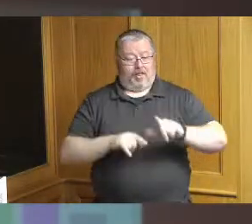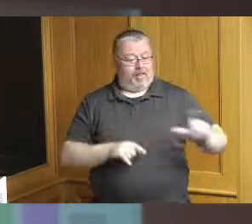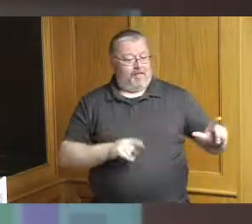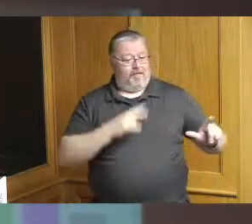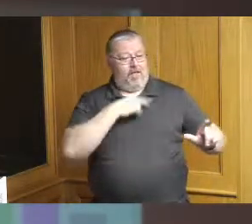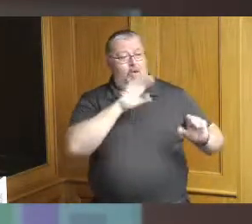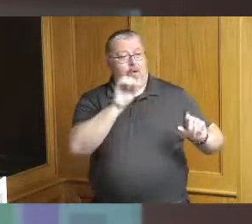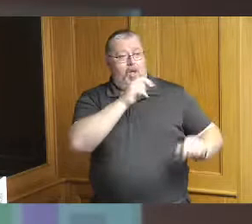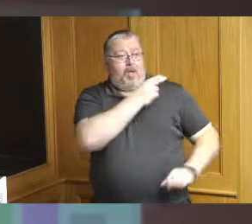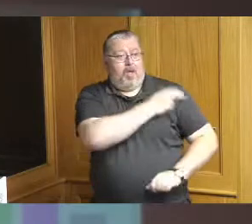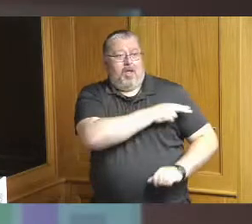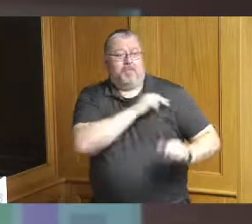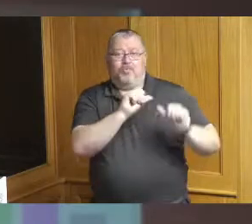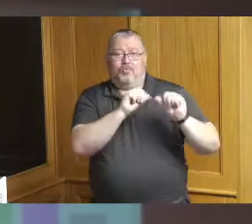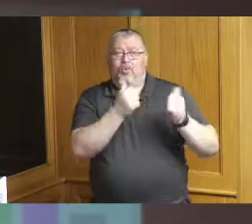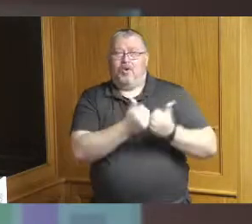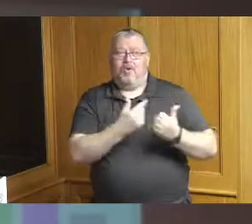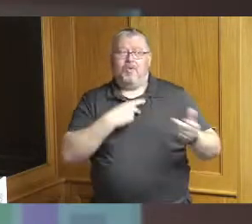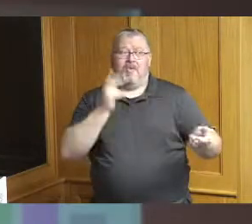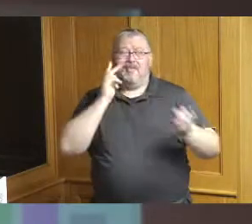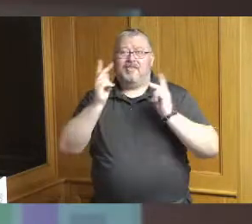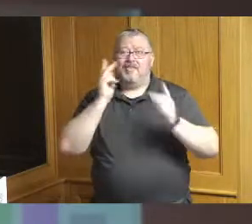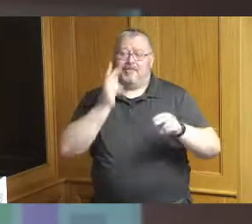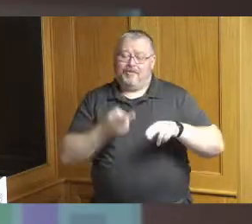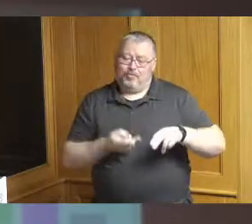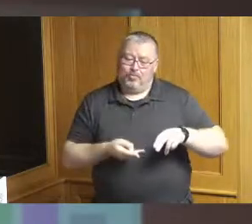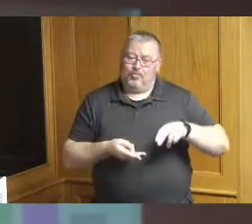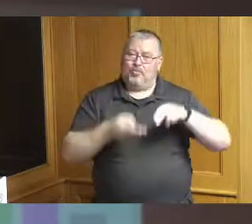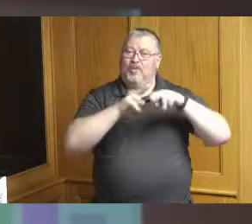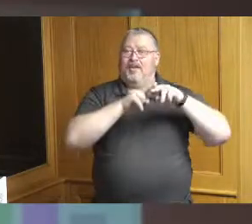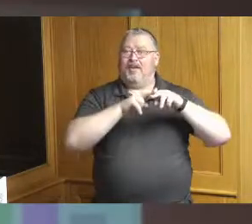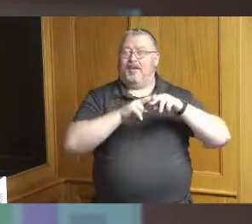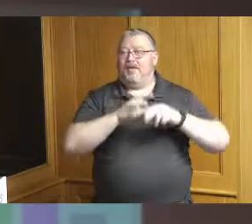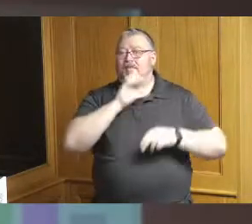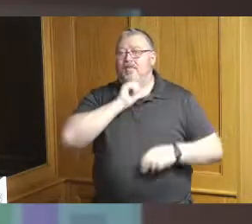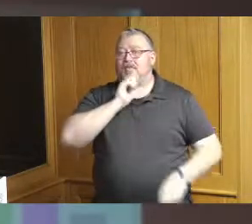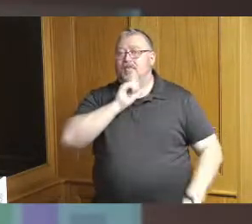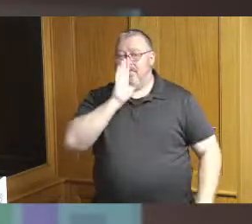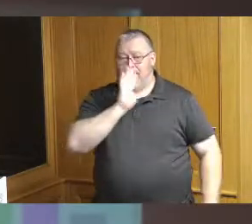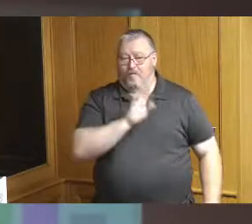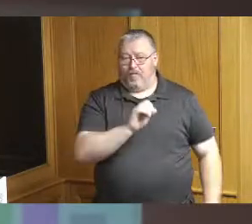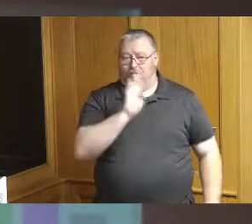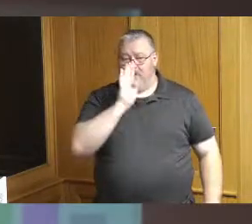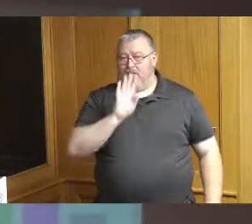Association we are seeing an increase in those between 40 and 49 so the orangish line in the